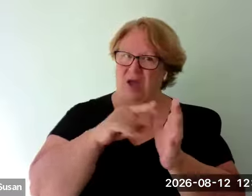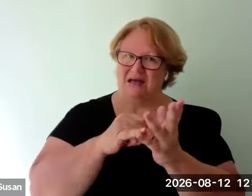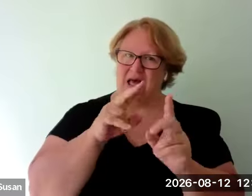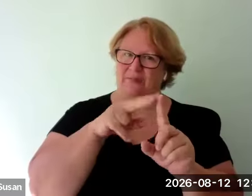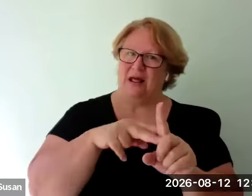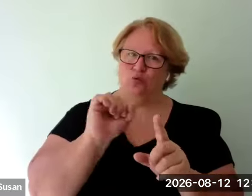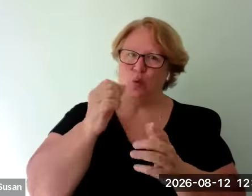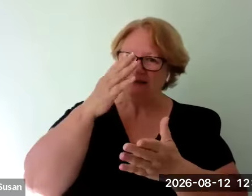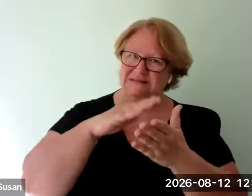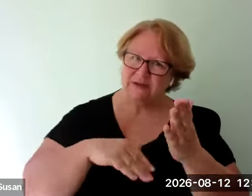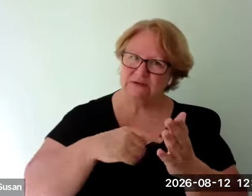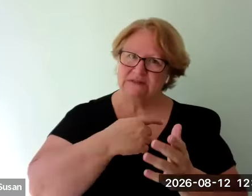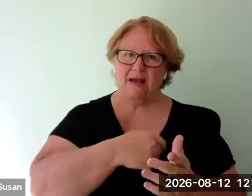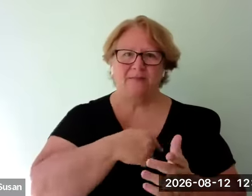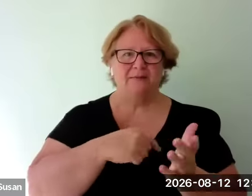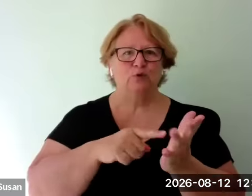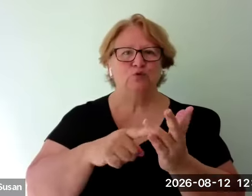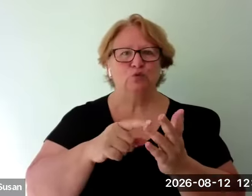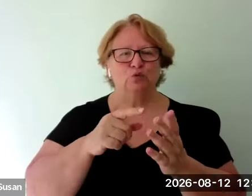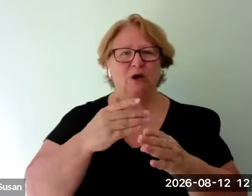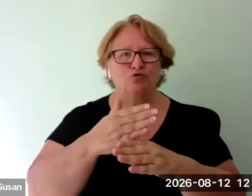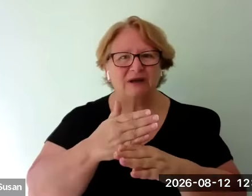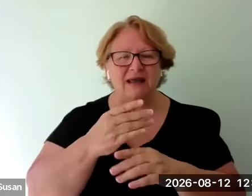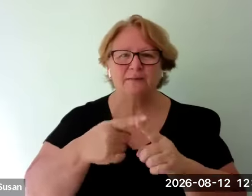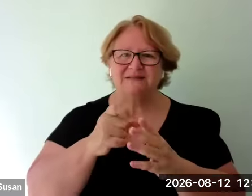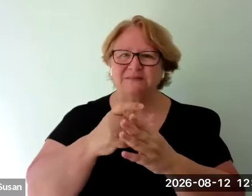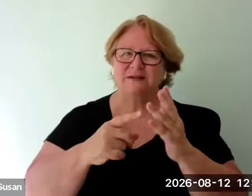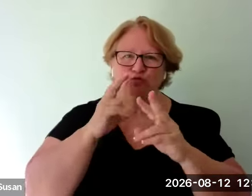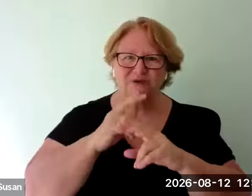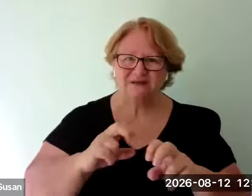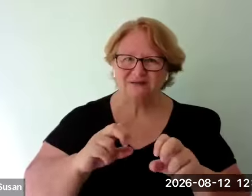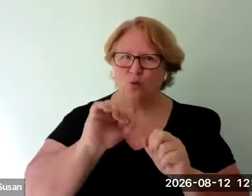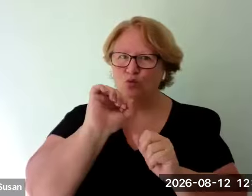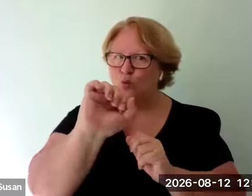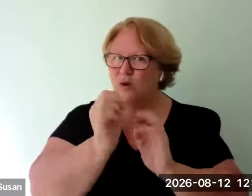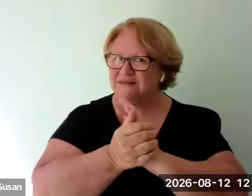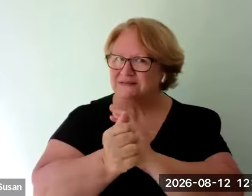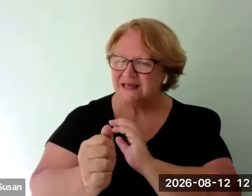limit of up to 400 words this time. This criterion looks at the applicant's experience and commitment to a career in